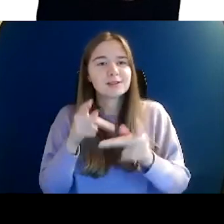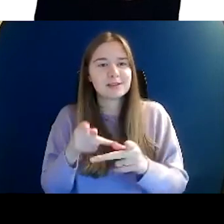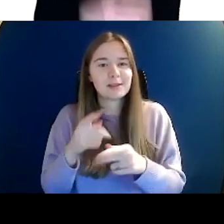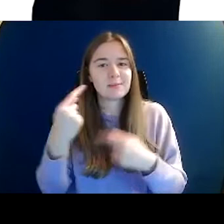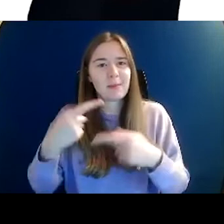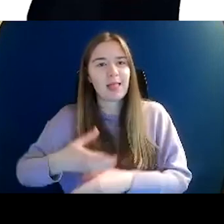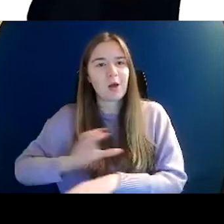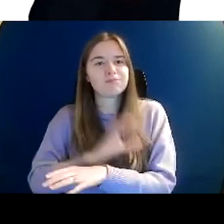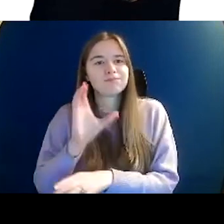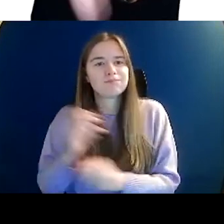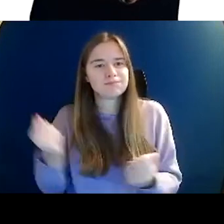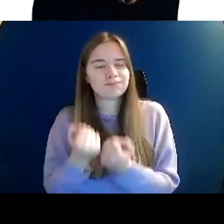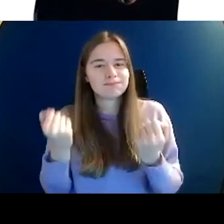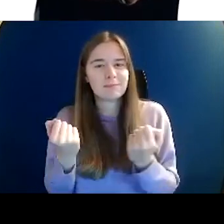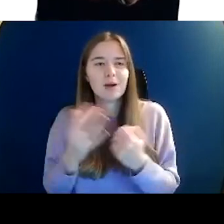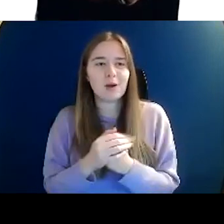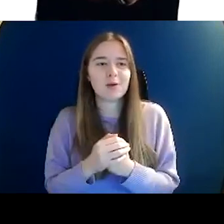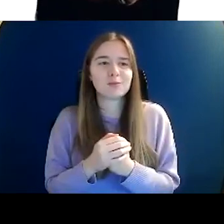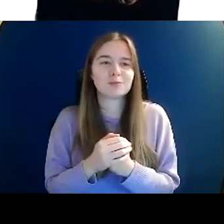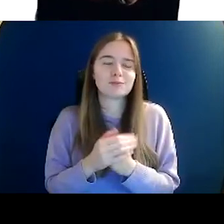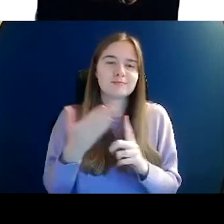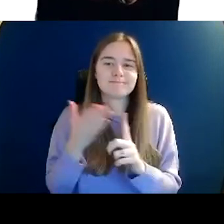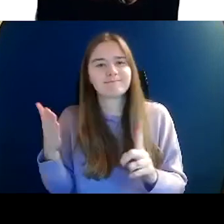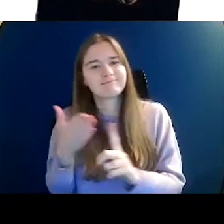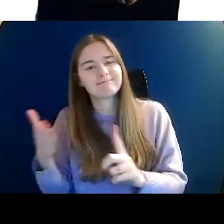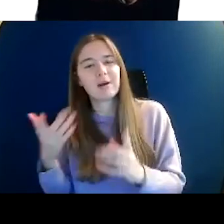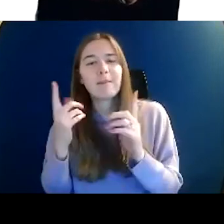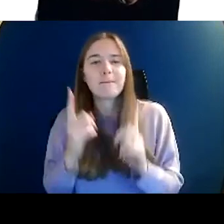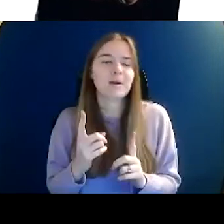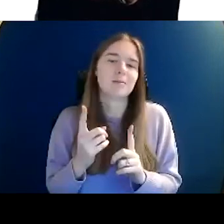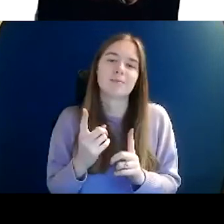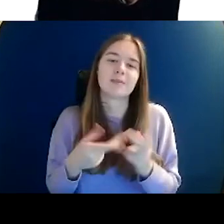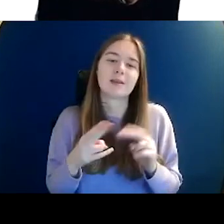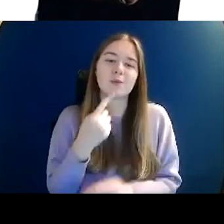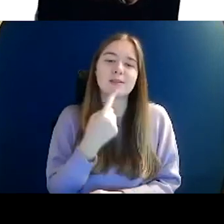again as Scott said, like to procrastinate from things. However, say we did get through